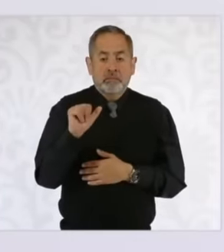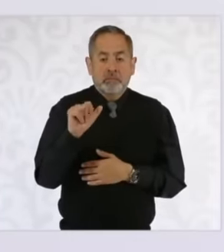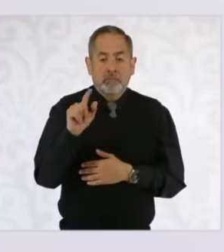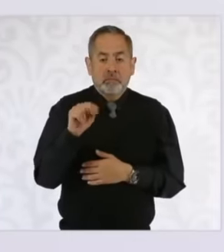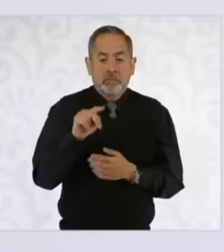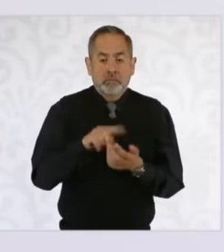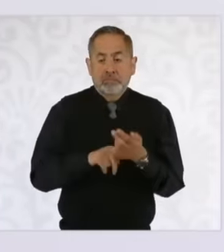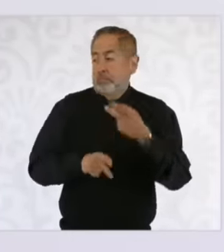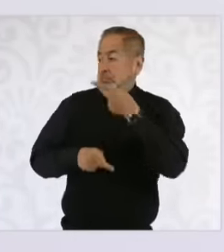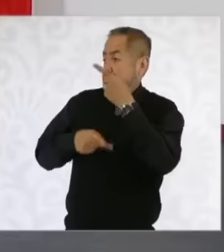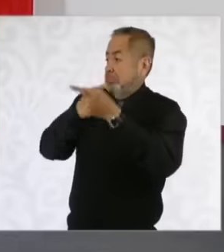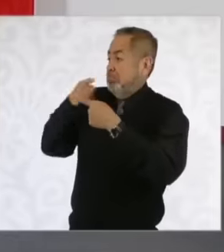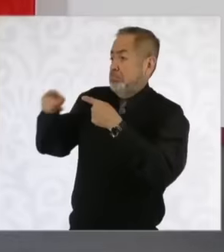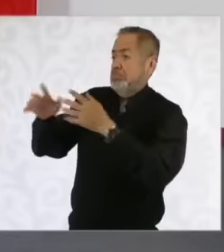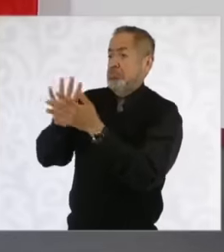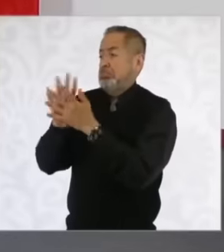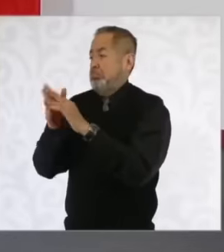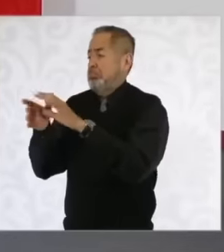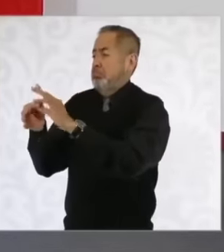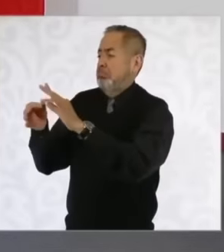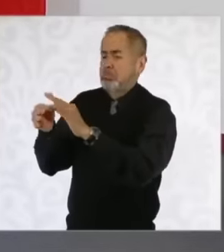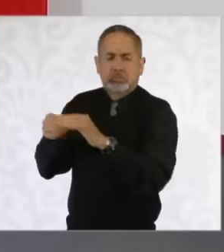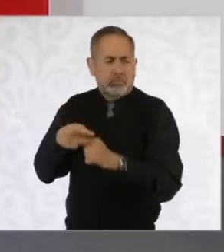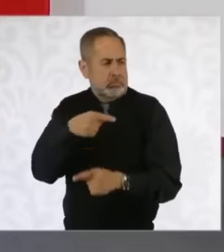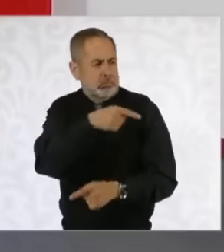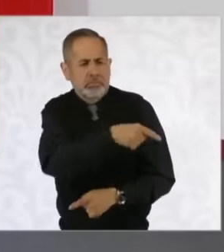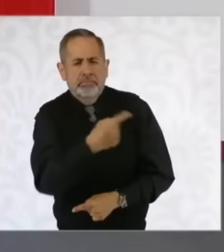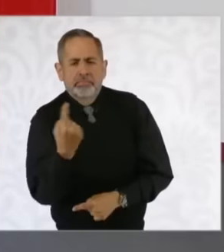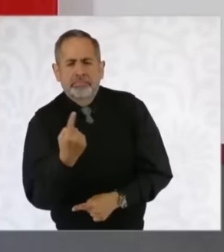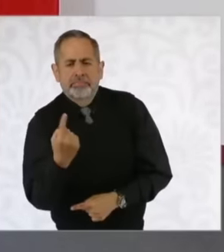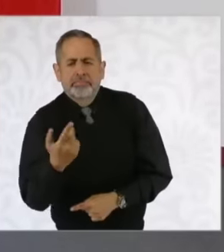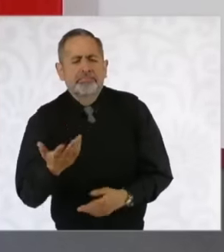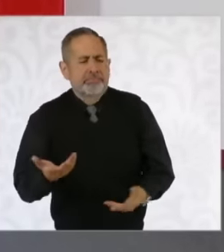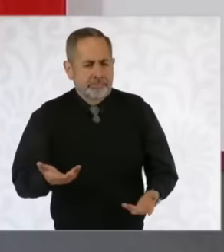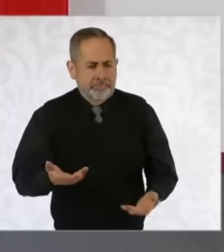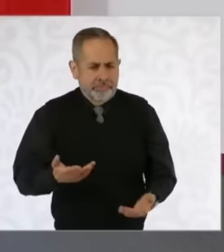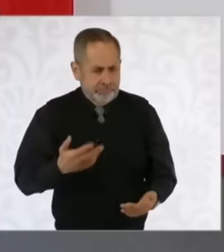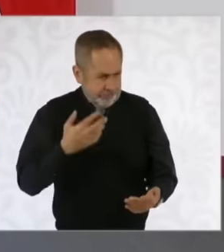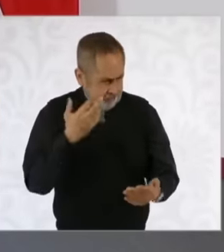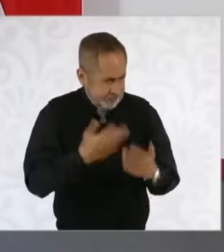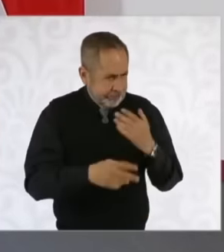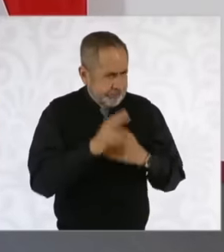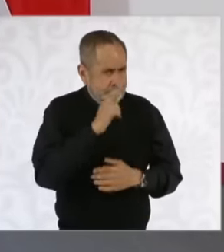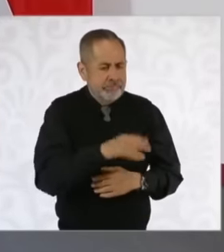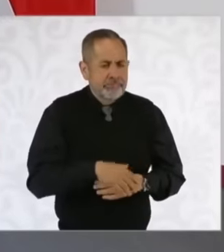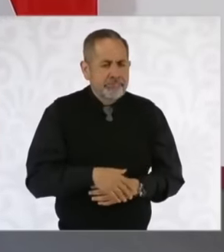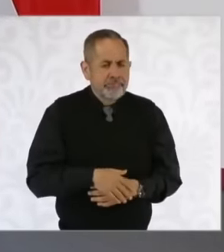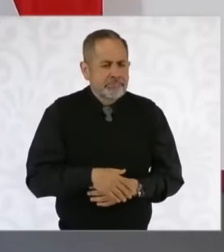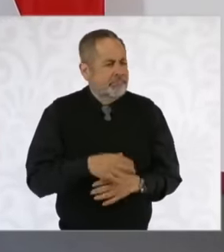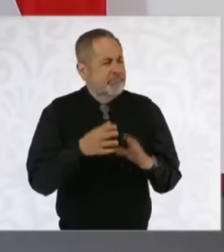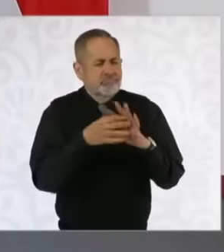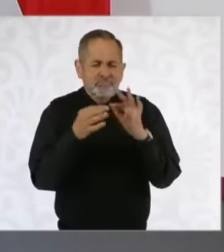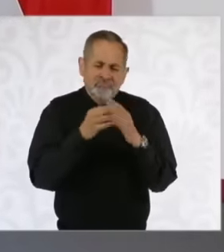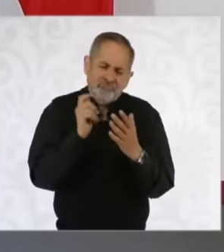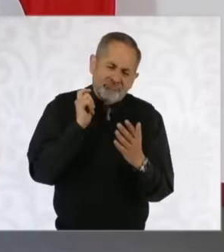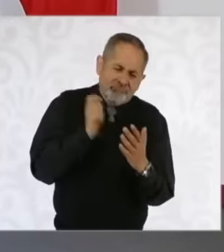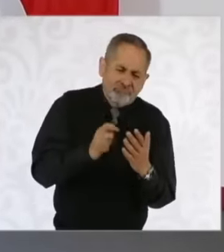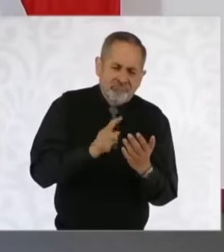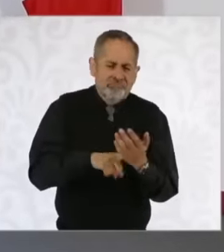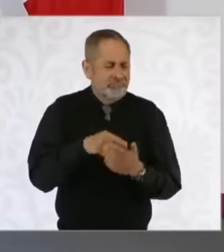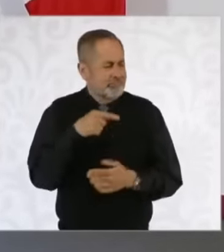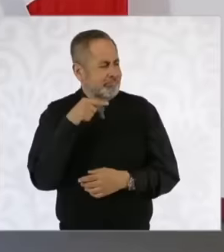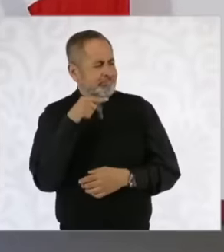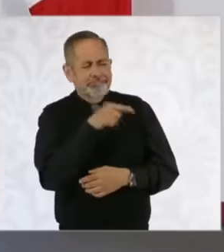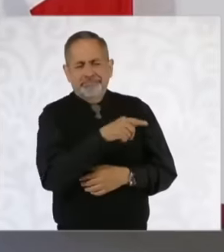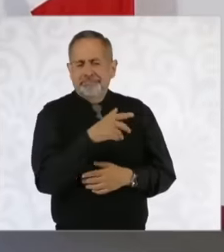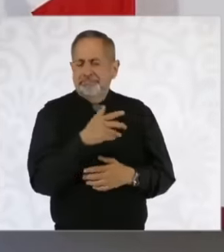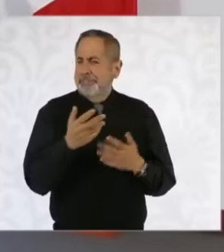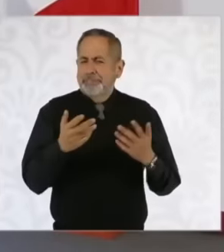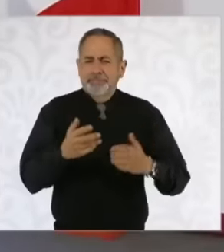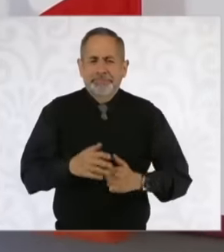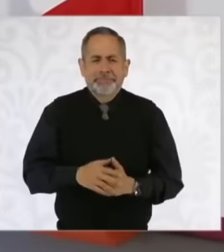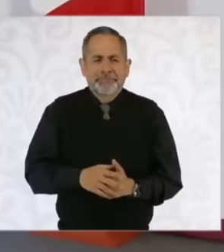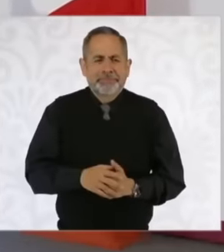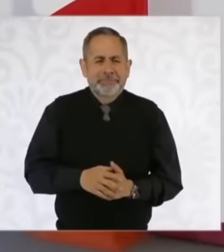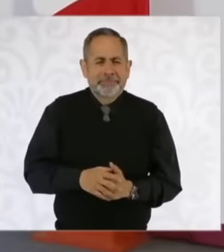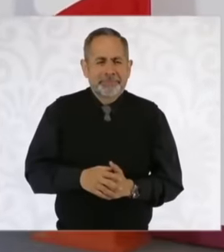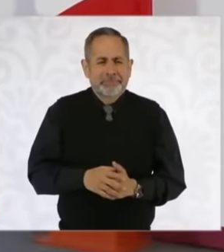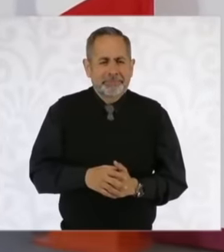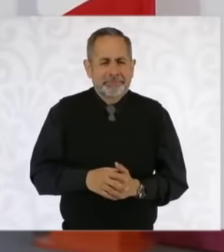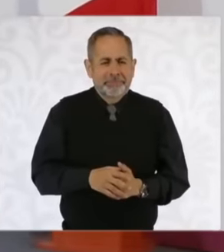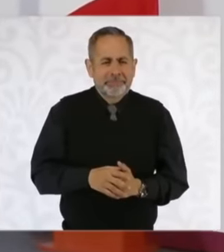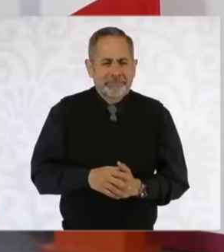you should read exactly what it means in international and national legislation,